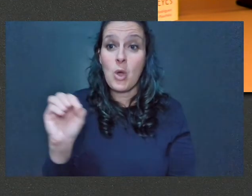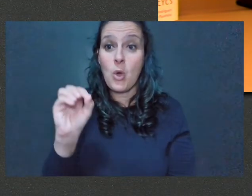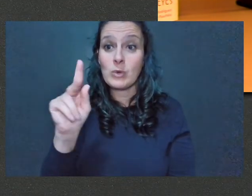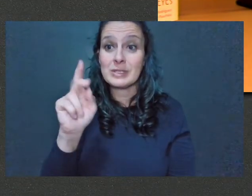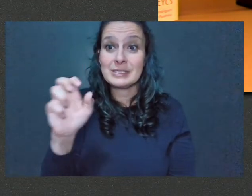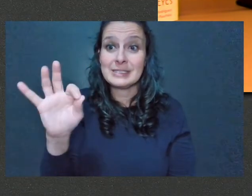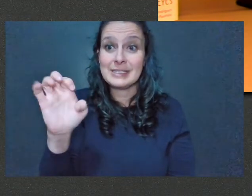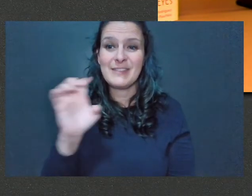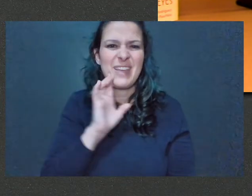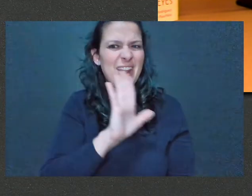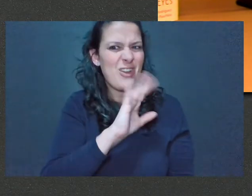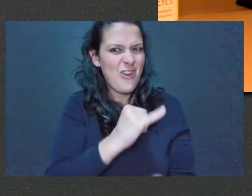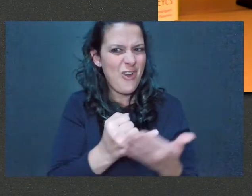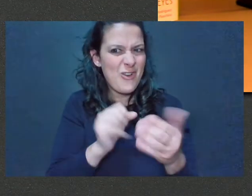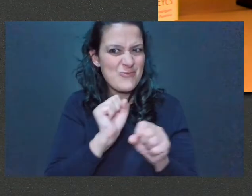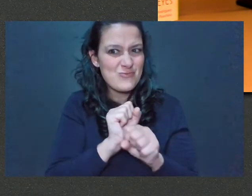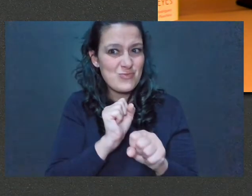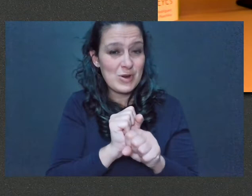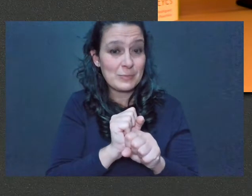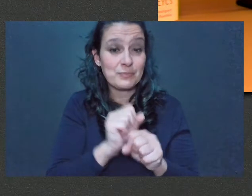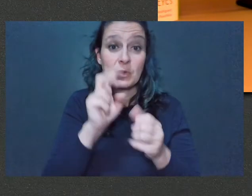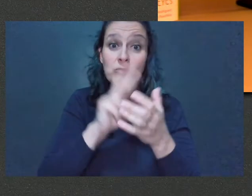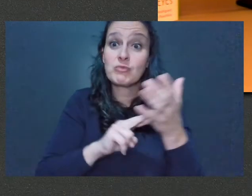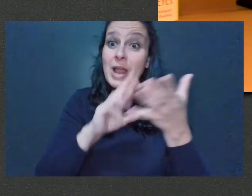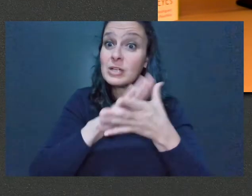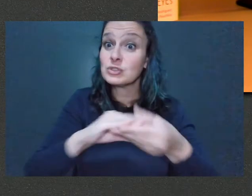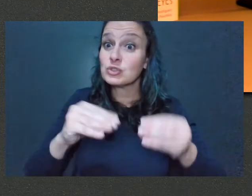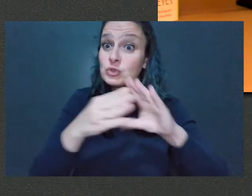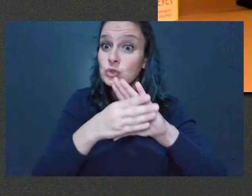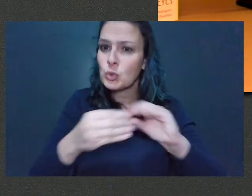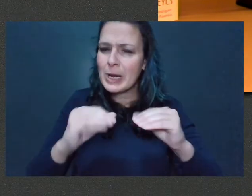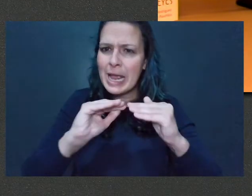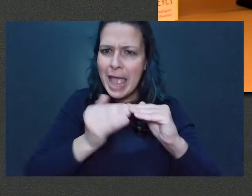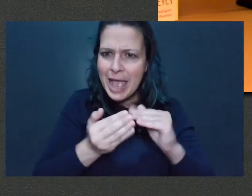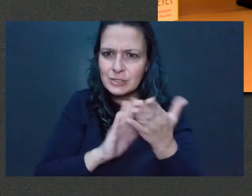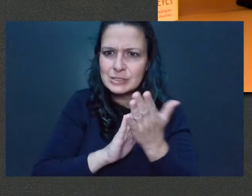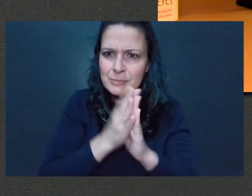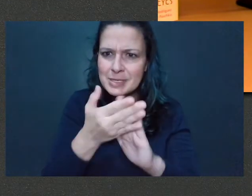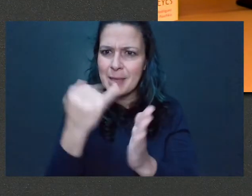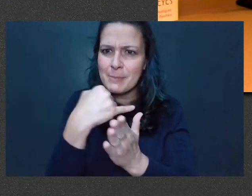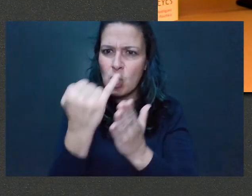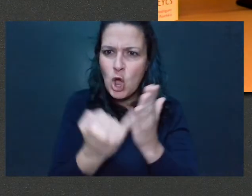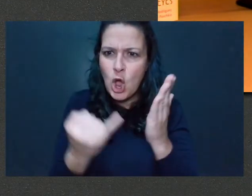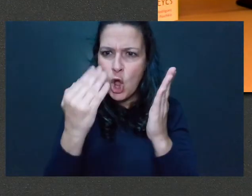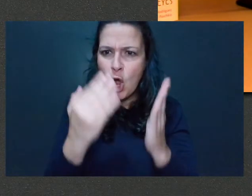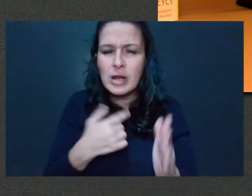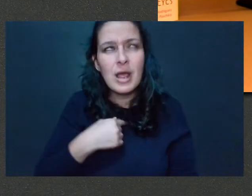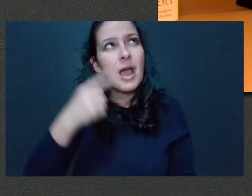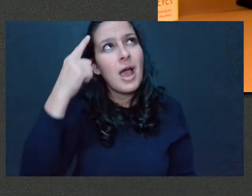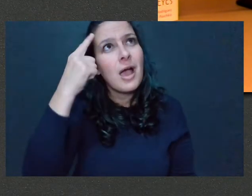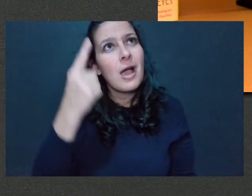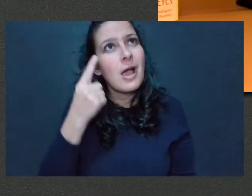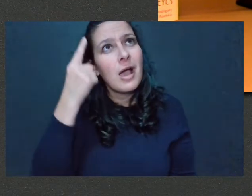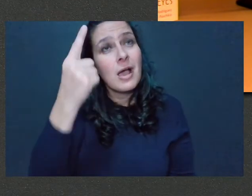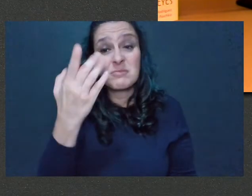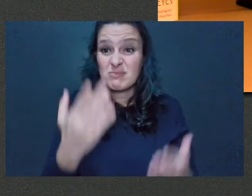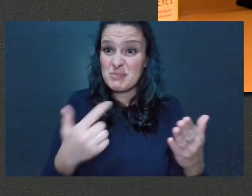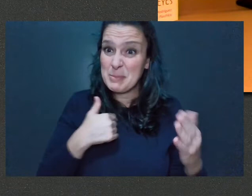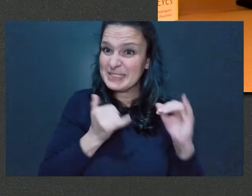We read a story today on how she got started, and thought in our head, "Oh, is this how we could become an artist